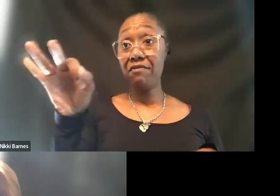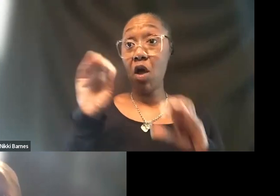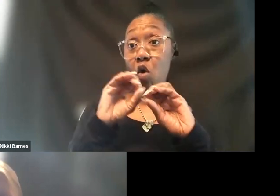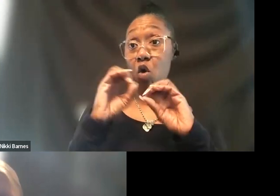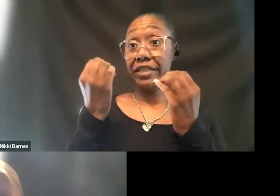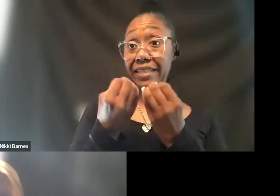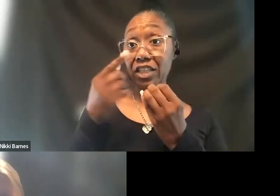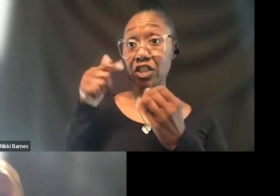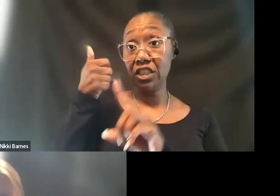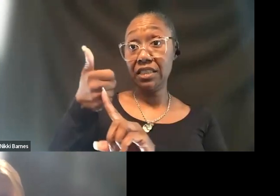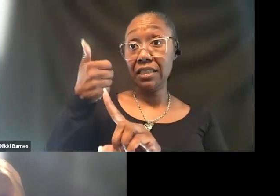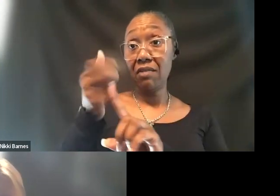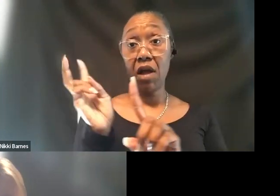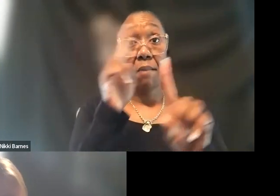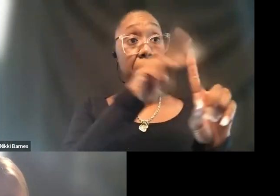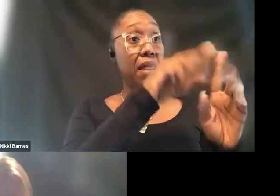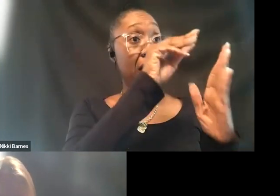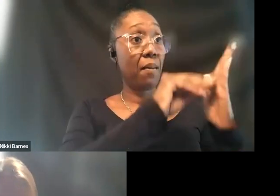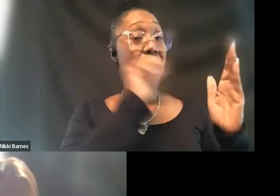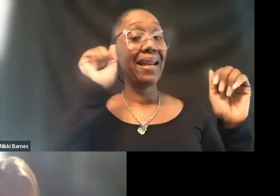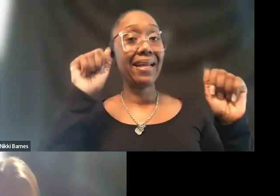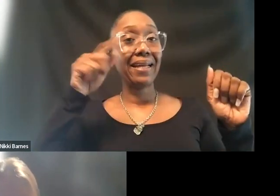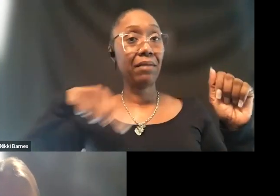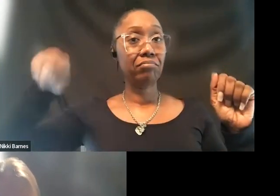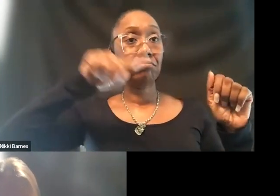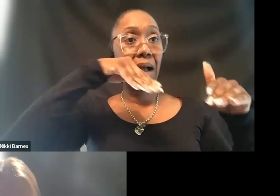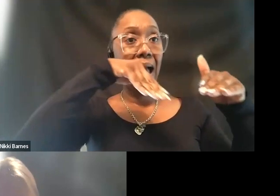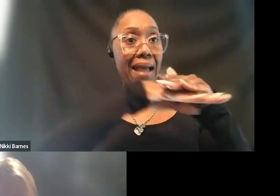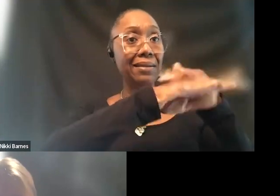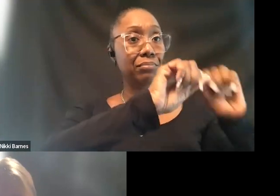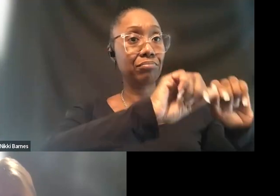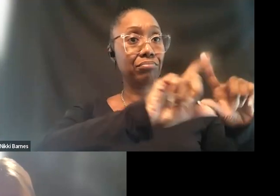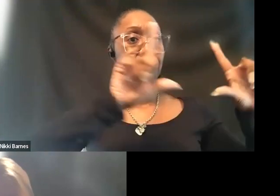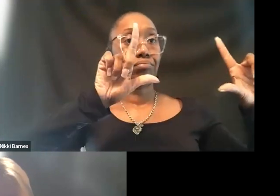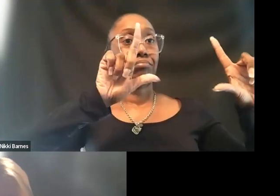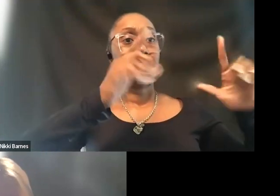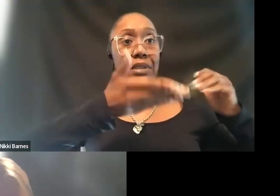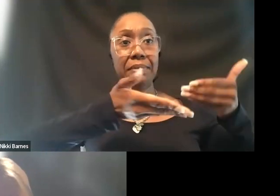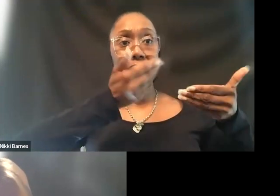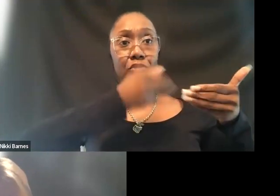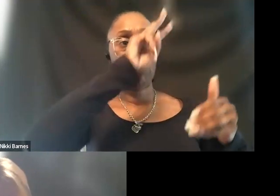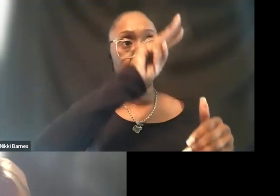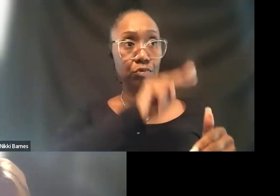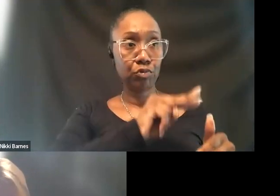Then, that access could, could be super useful. Yes.